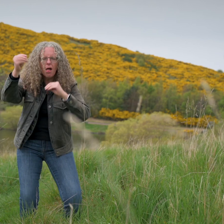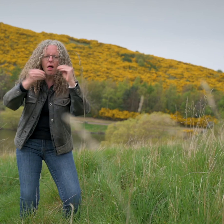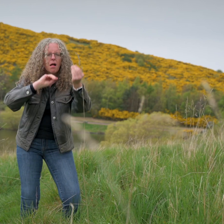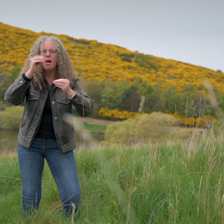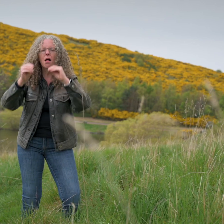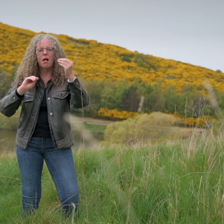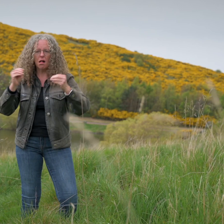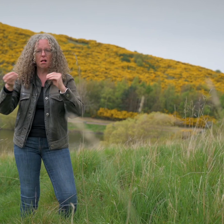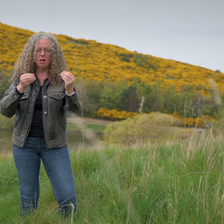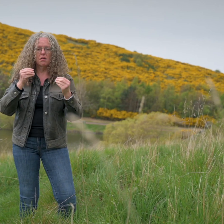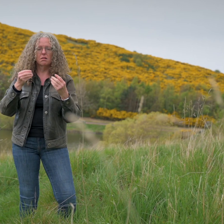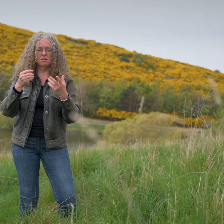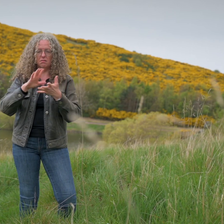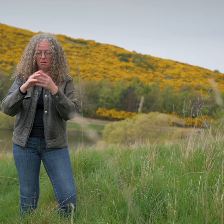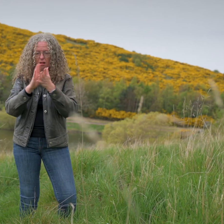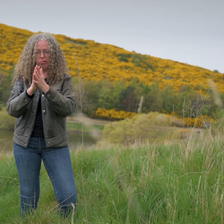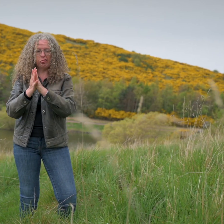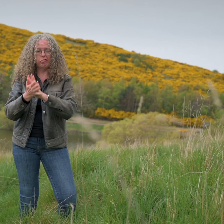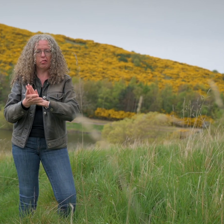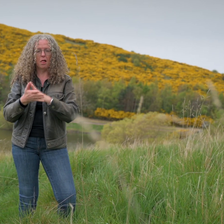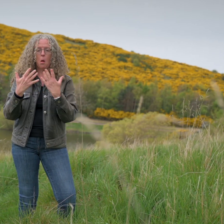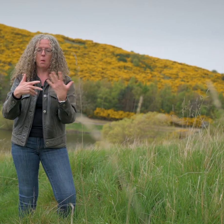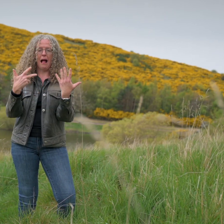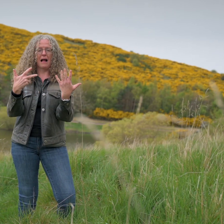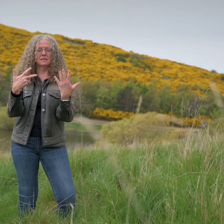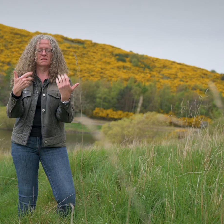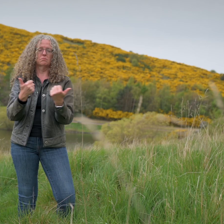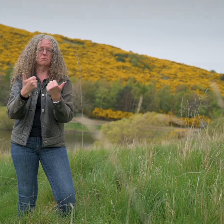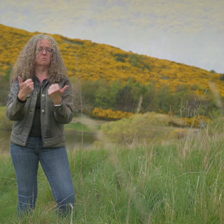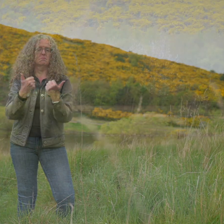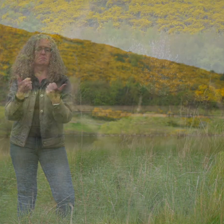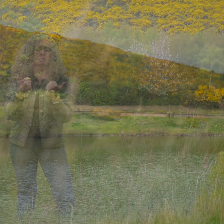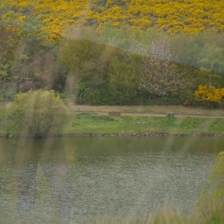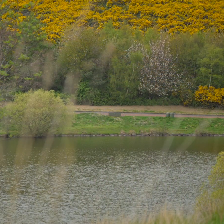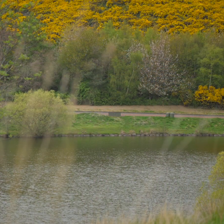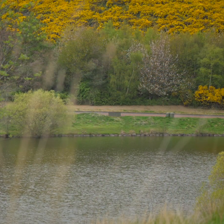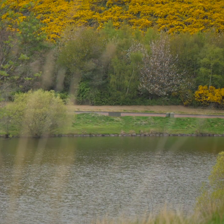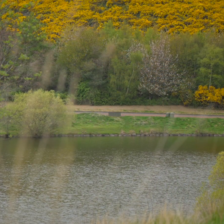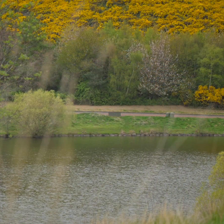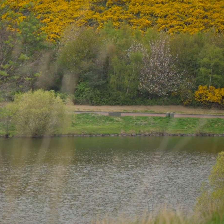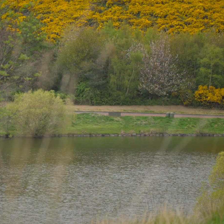The game was frantic and the figures began to get damaged then destroyed. Only eight survived.